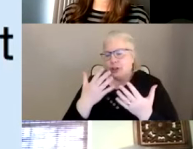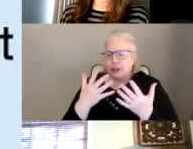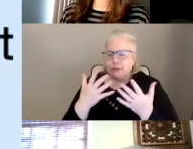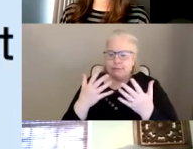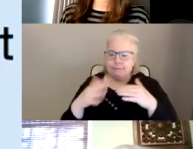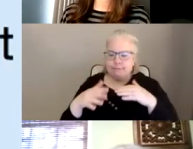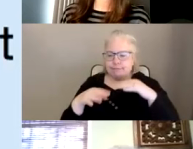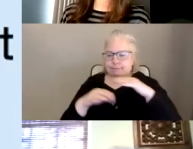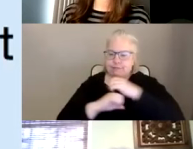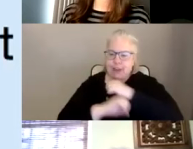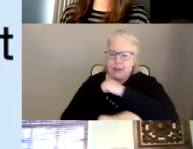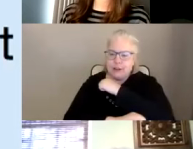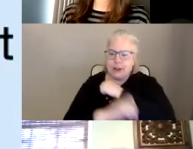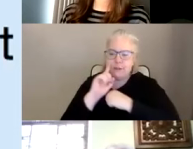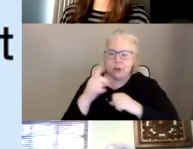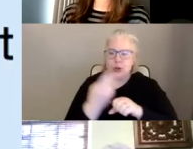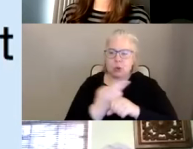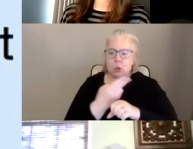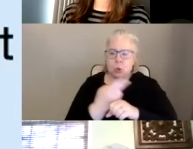for you to consider or budget off of.